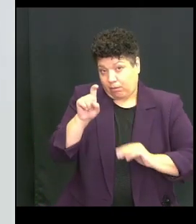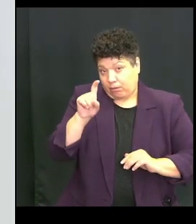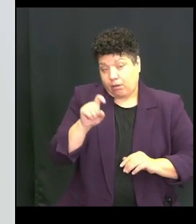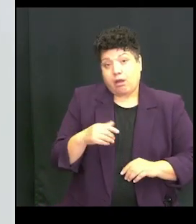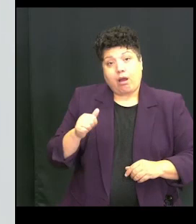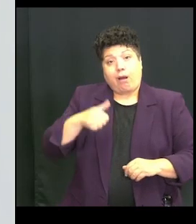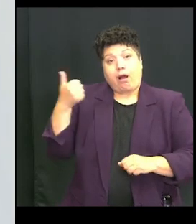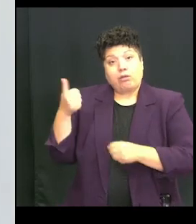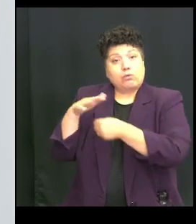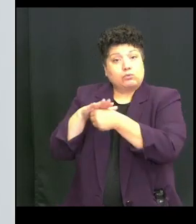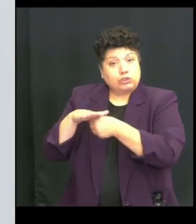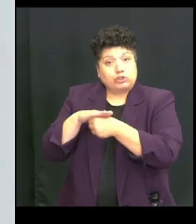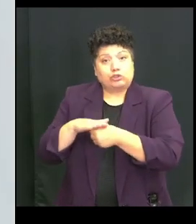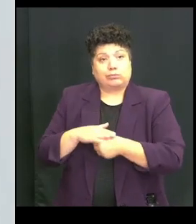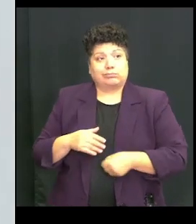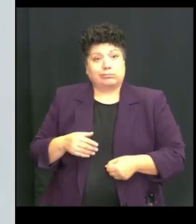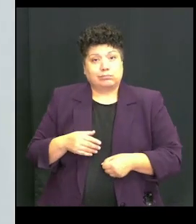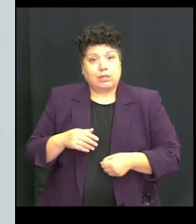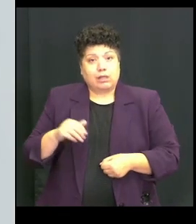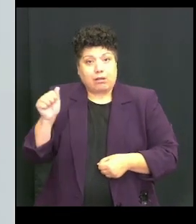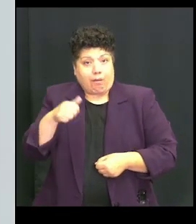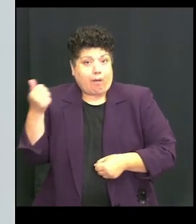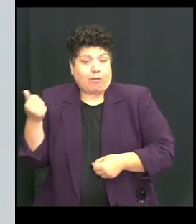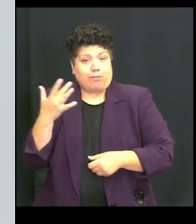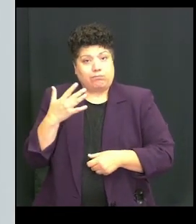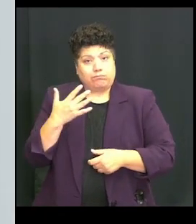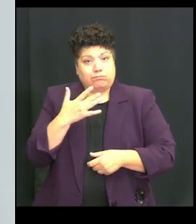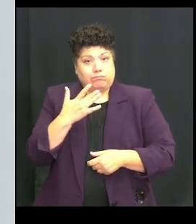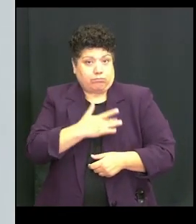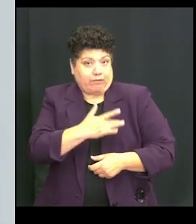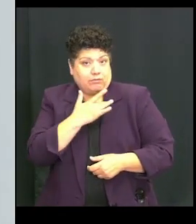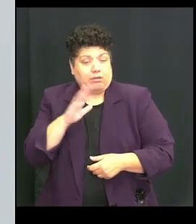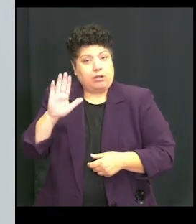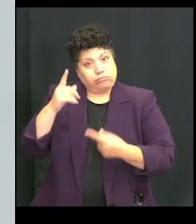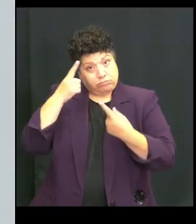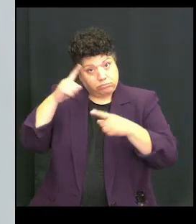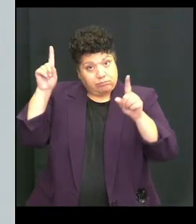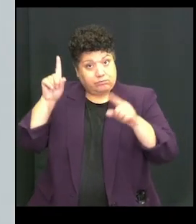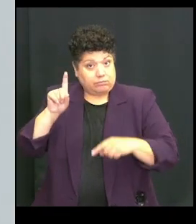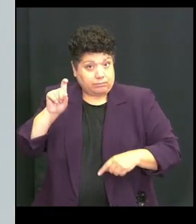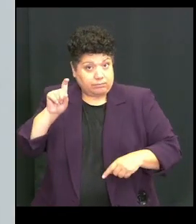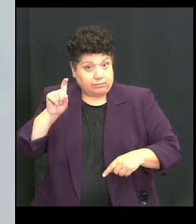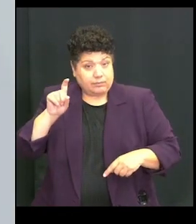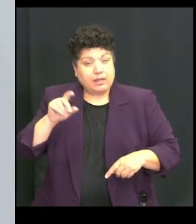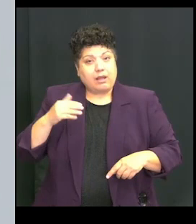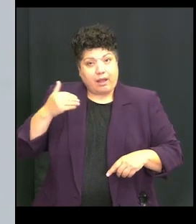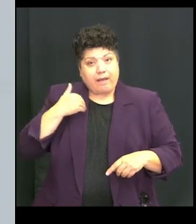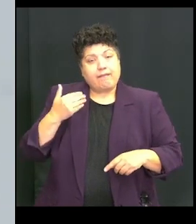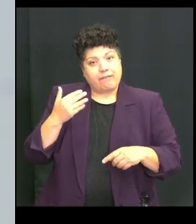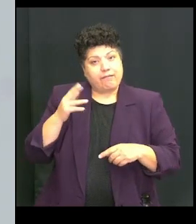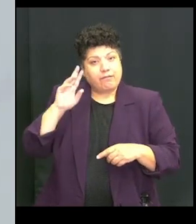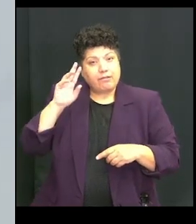or other jurisdictions of initiatives that have actually been effective in fostering cross partisan collaboration?